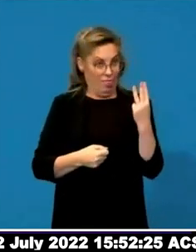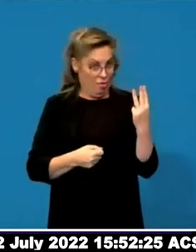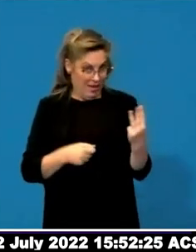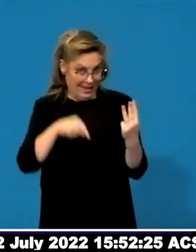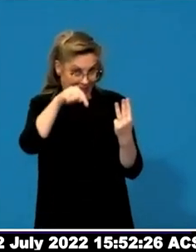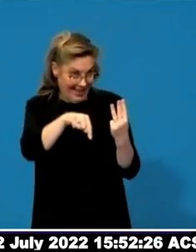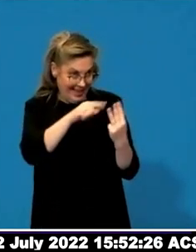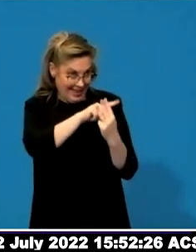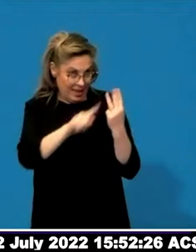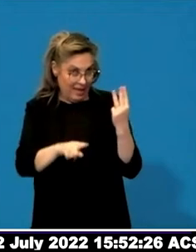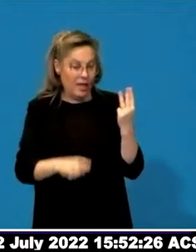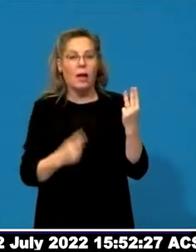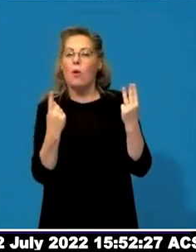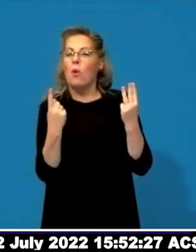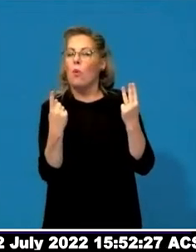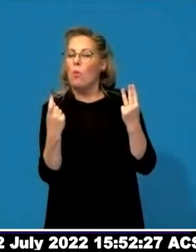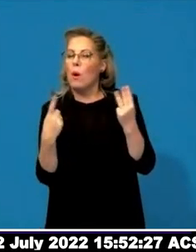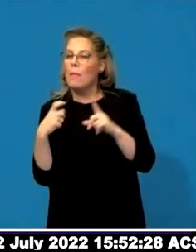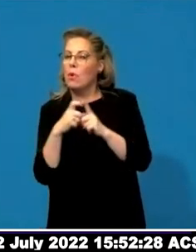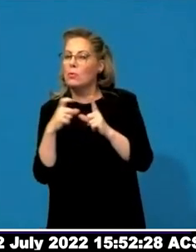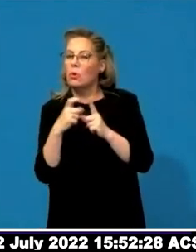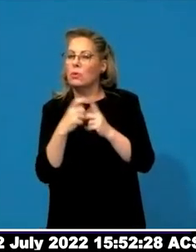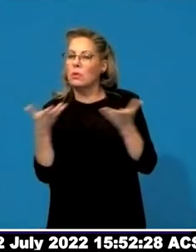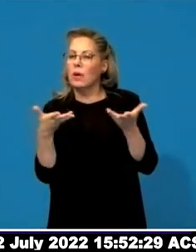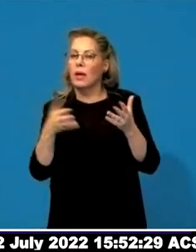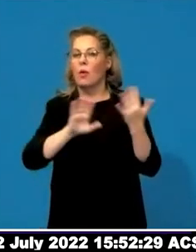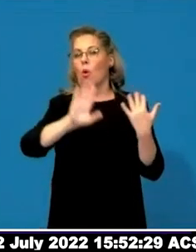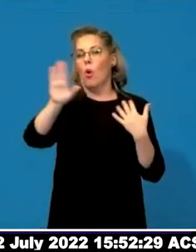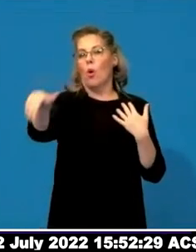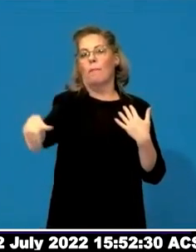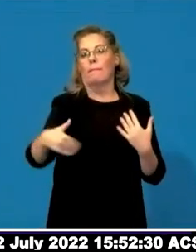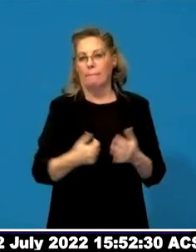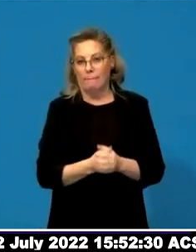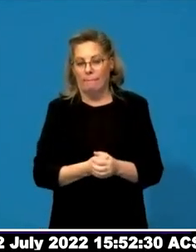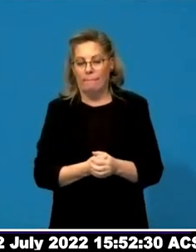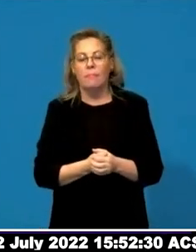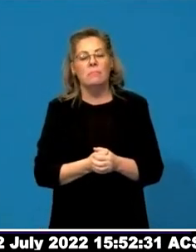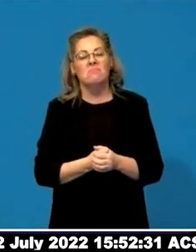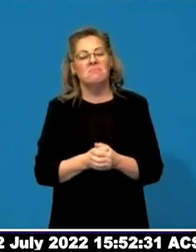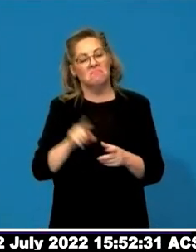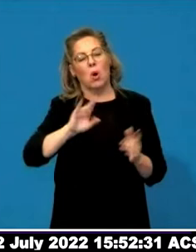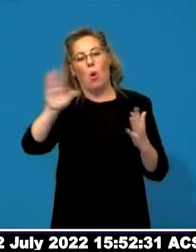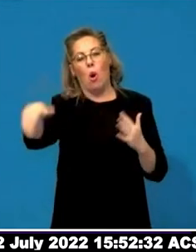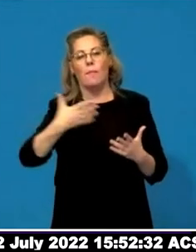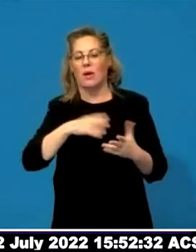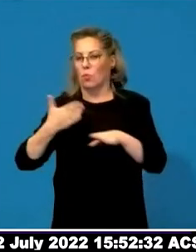Your other daughter is back home? Yes. Due to work commitments, she's back home. Yeah.